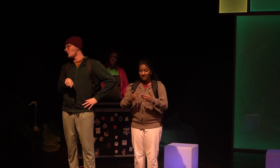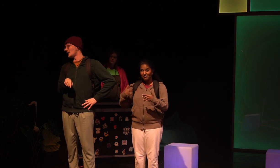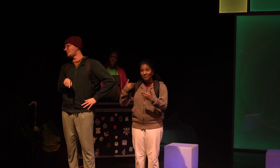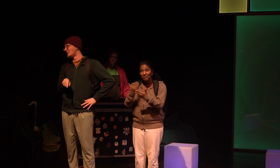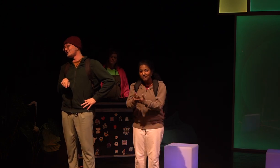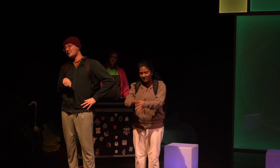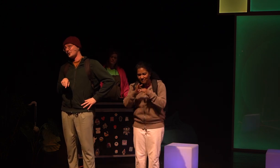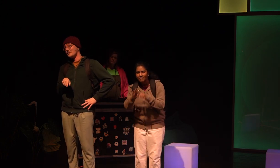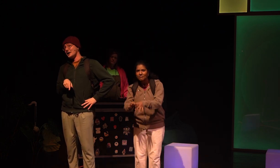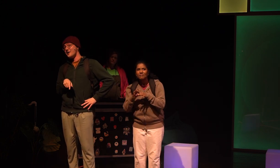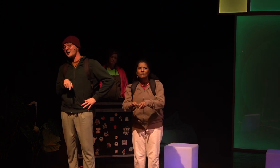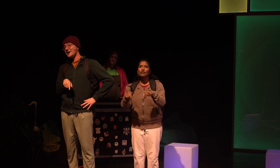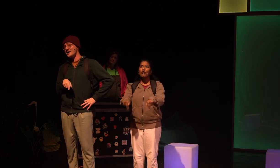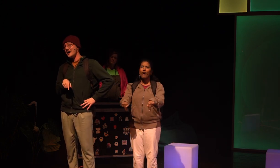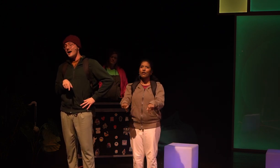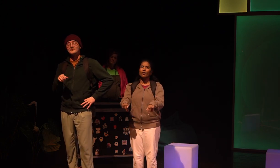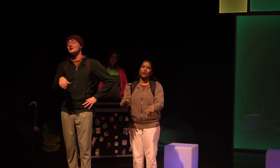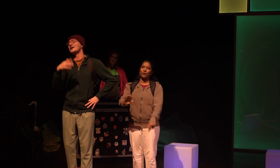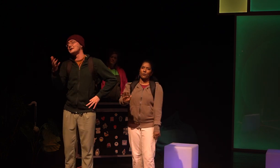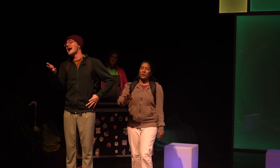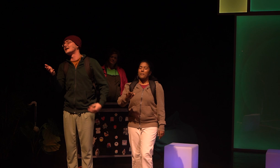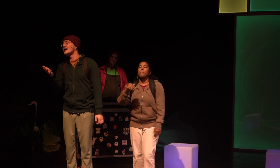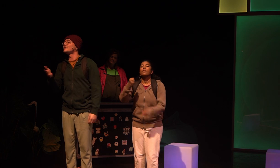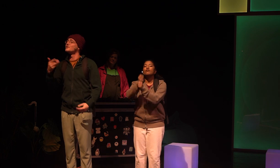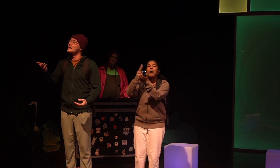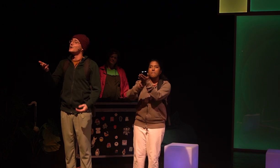always been easy between me and our Gary. You see, me Nan left him to me